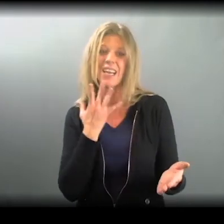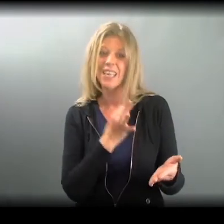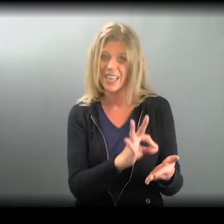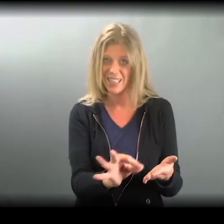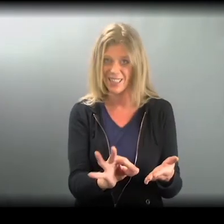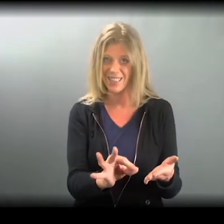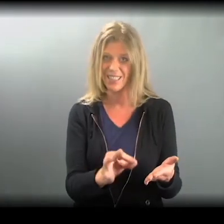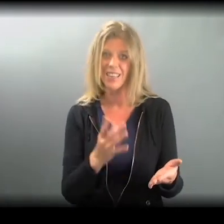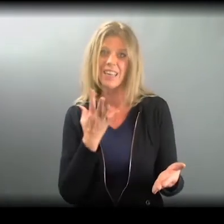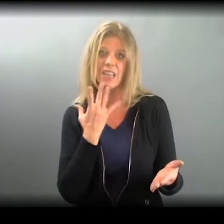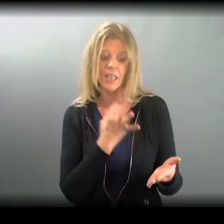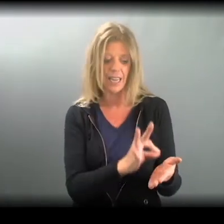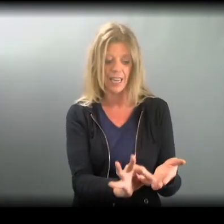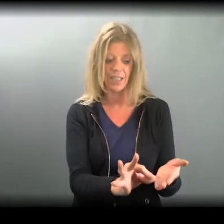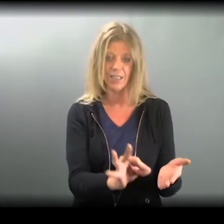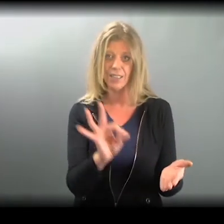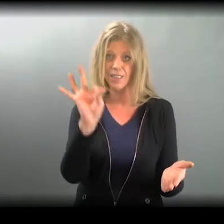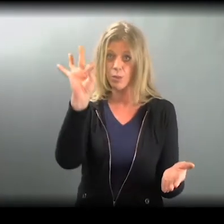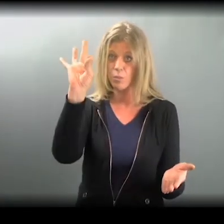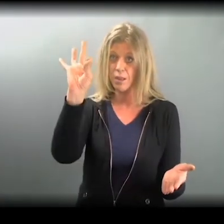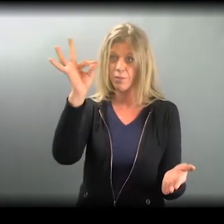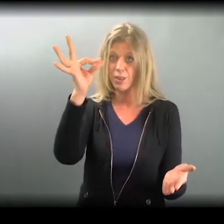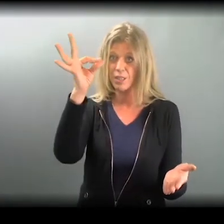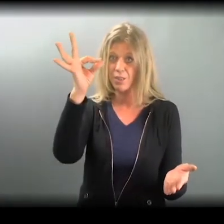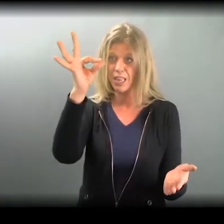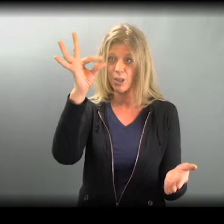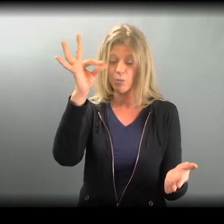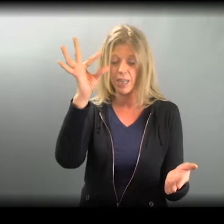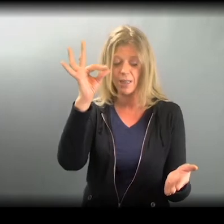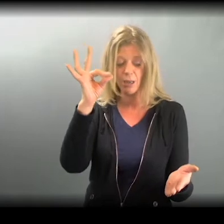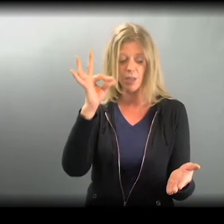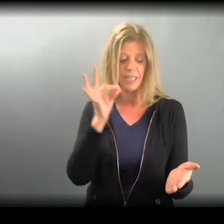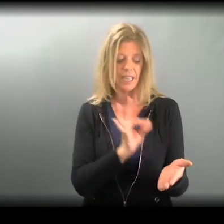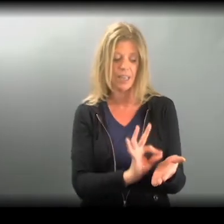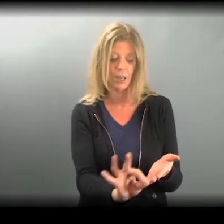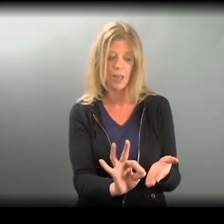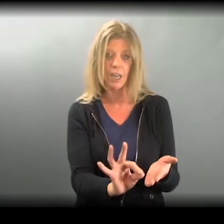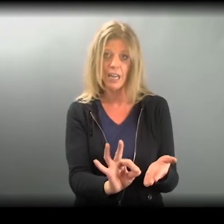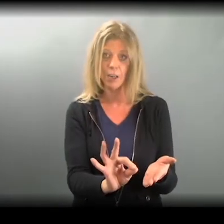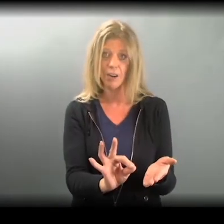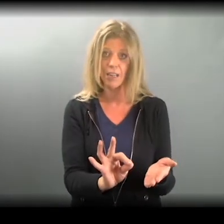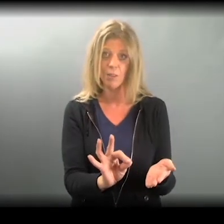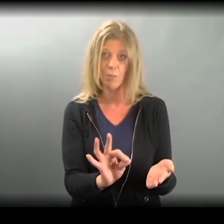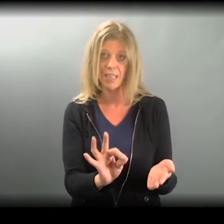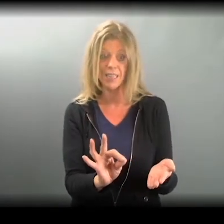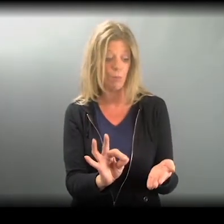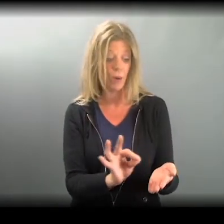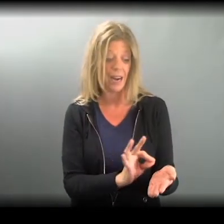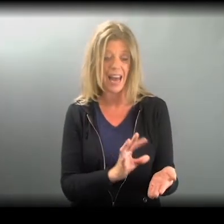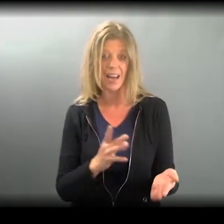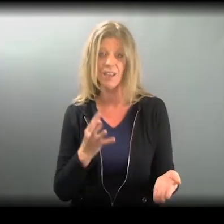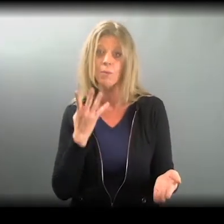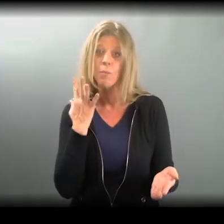colors My first finger and my thumb are together across my support hand.